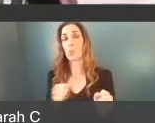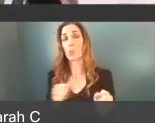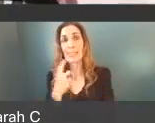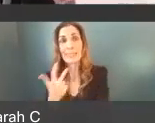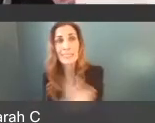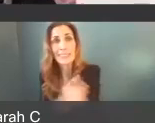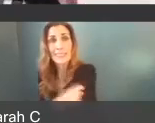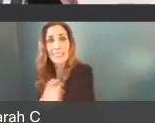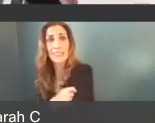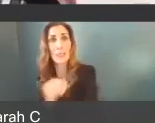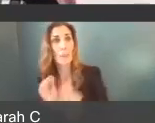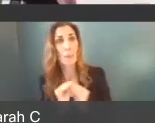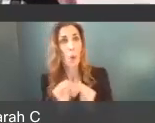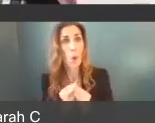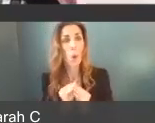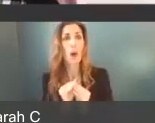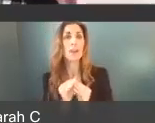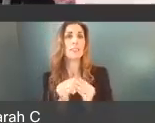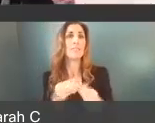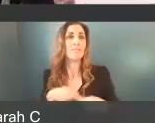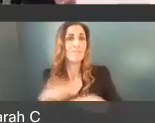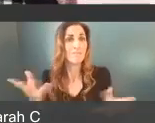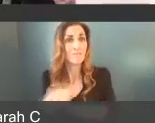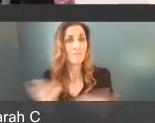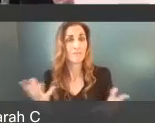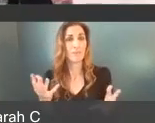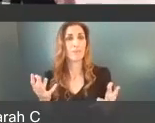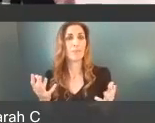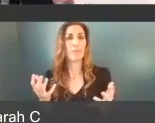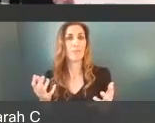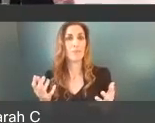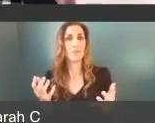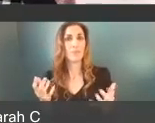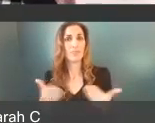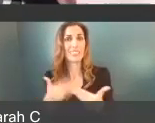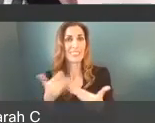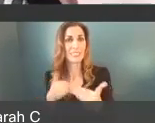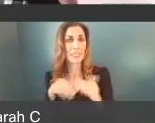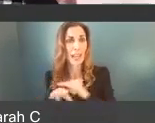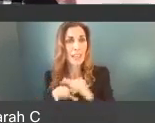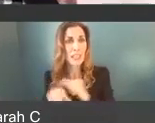sure that we make those vaccines easily accessible for everybody in our community,